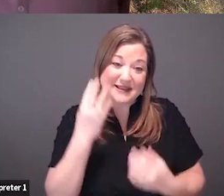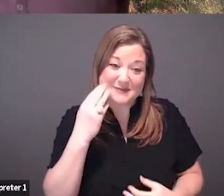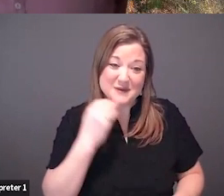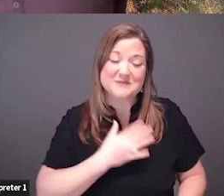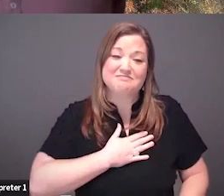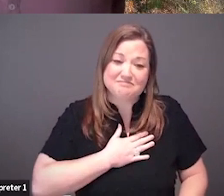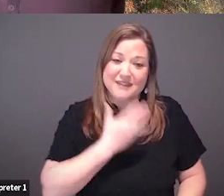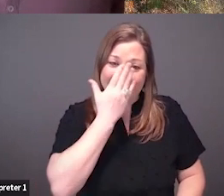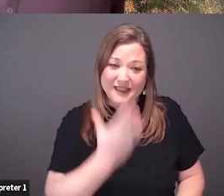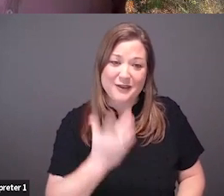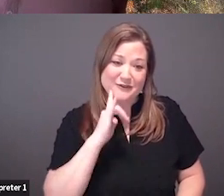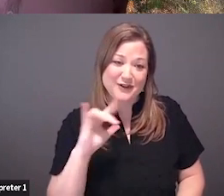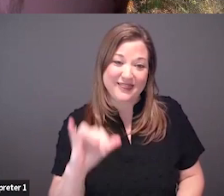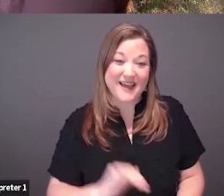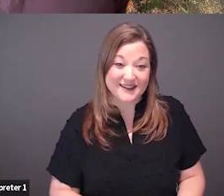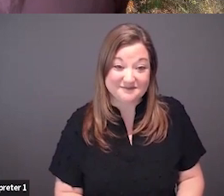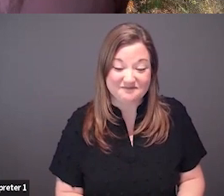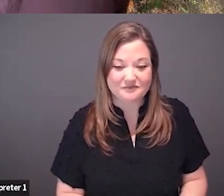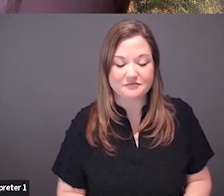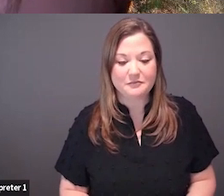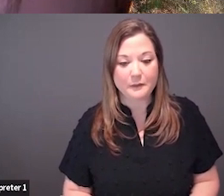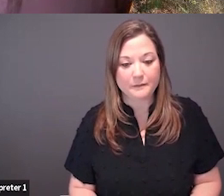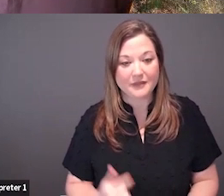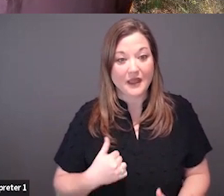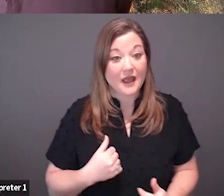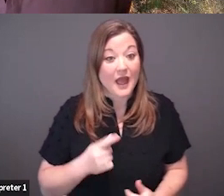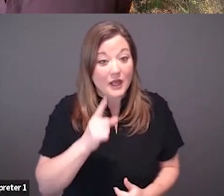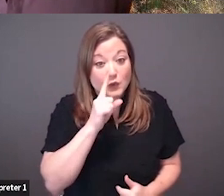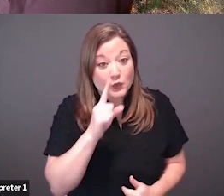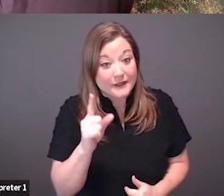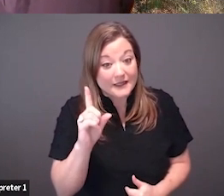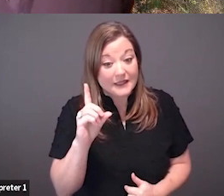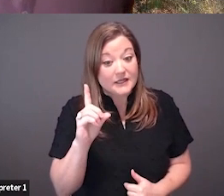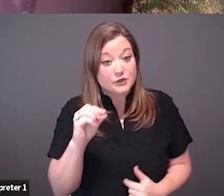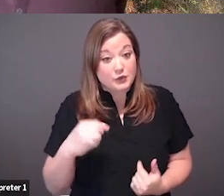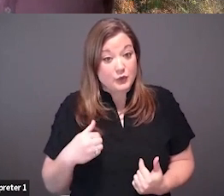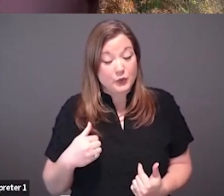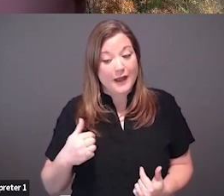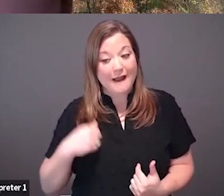Thank you very much. I really do think that as this goes,